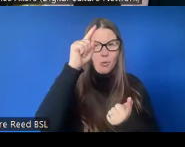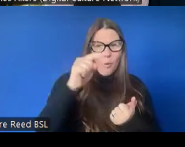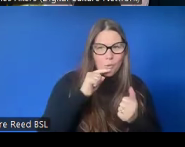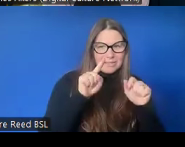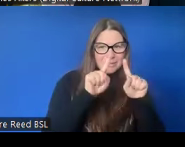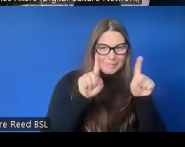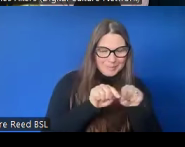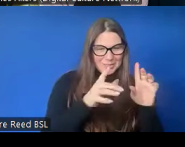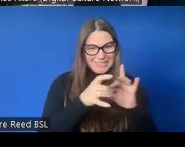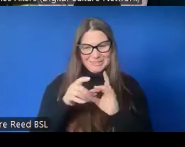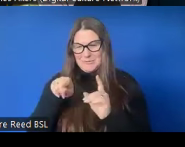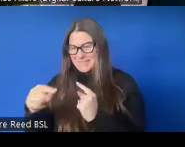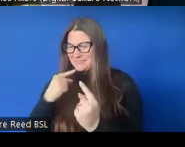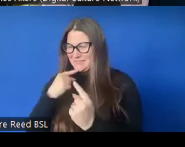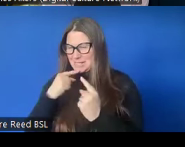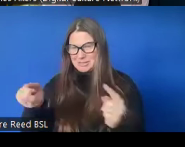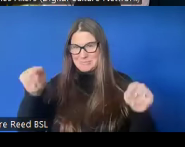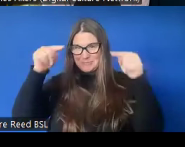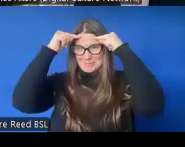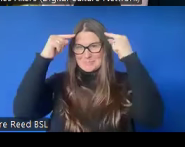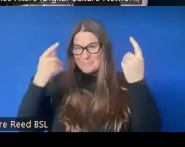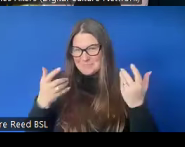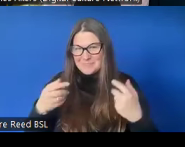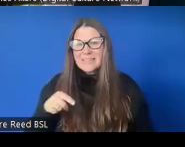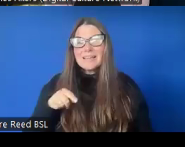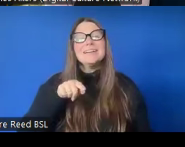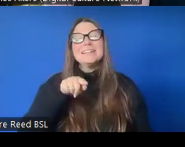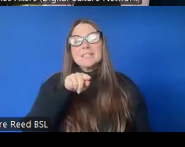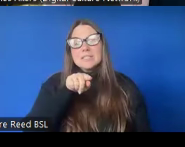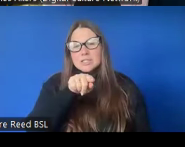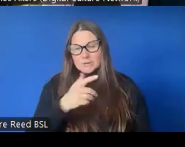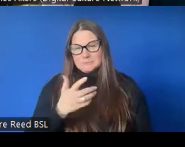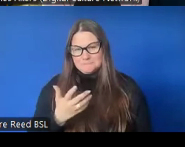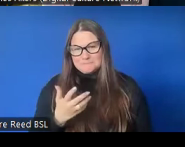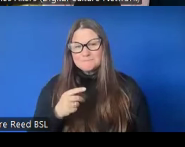The reason I've got this picture for a start is thinking about the different types of data.